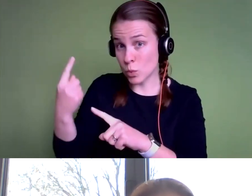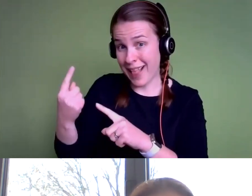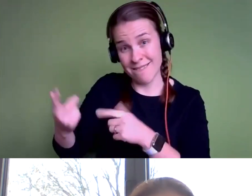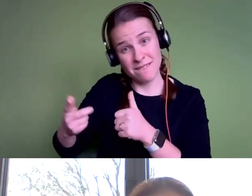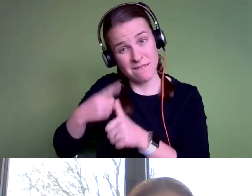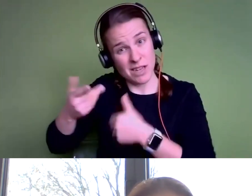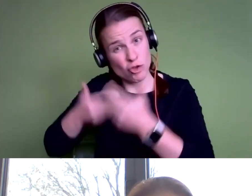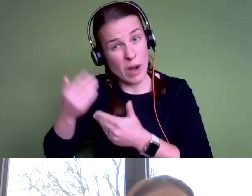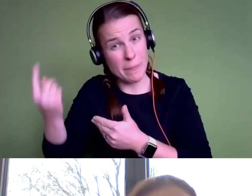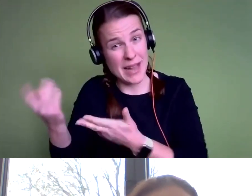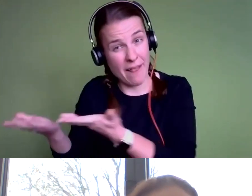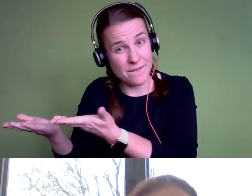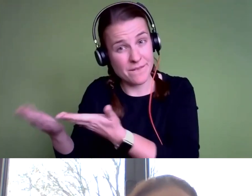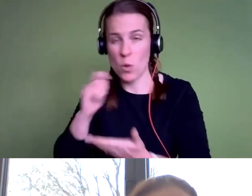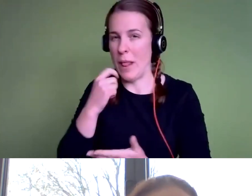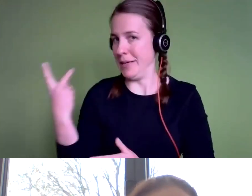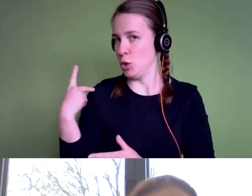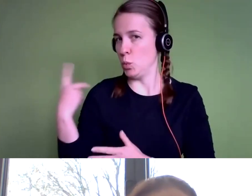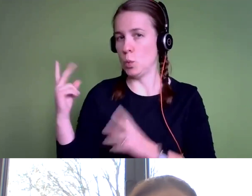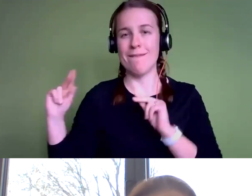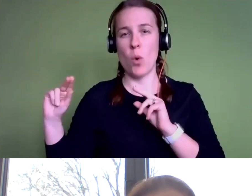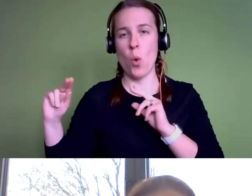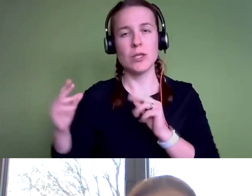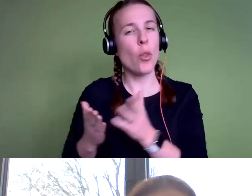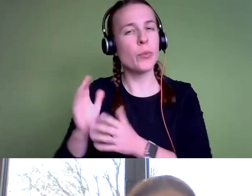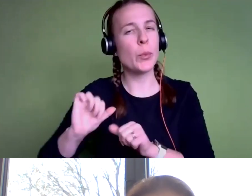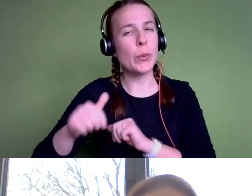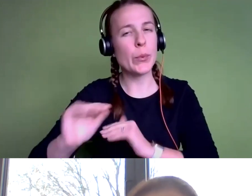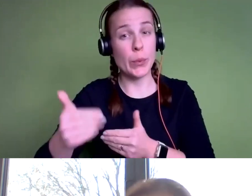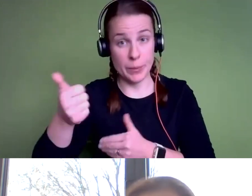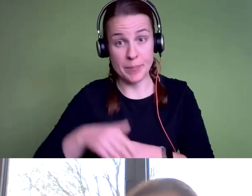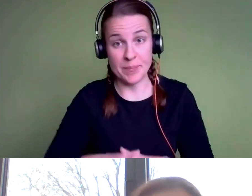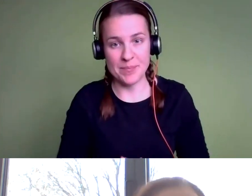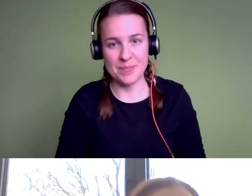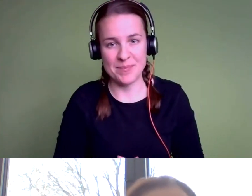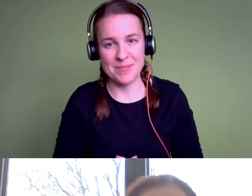plant behind me, as this is a gardening event.